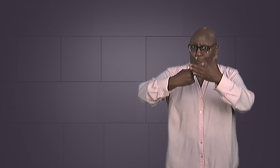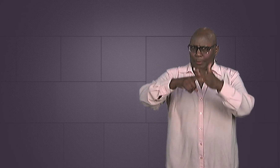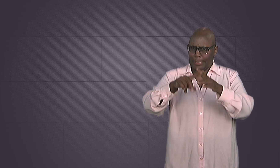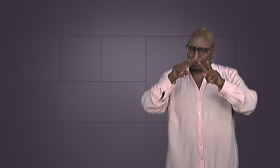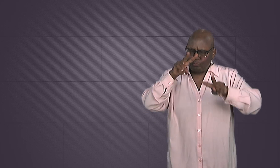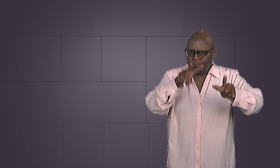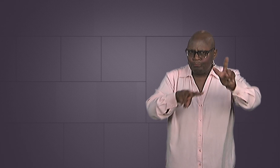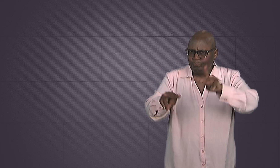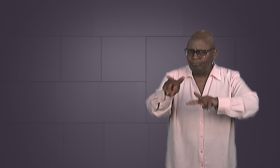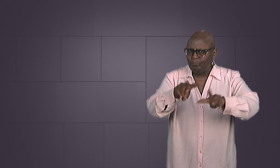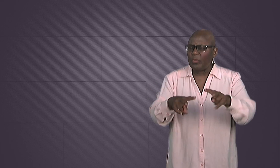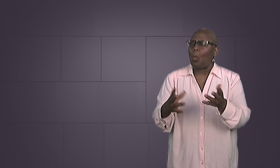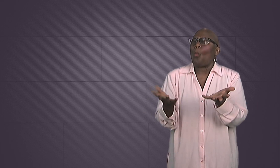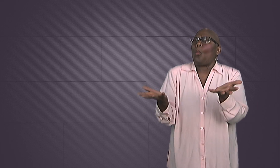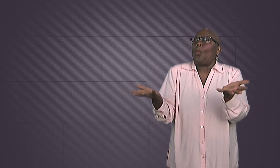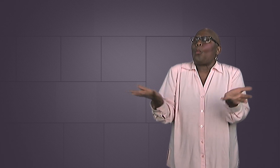Let's begin with looking at what evidence shows